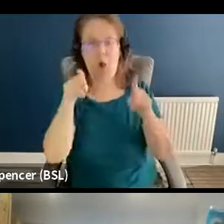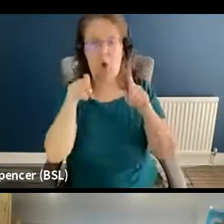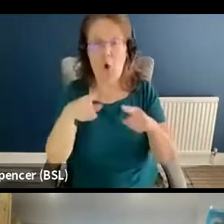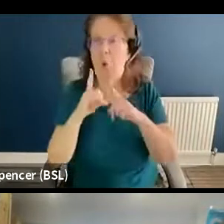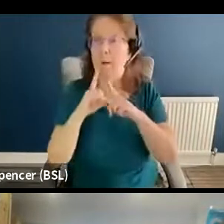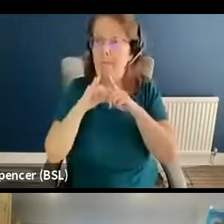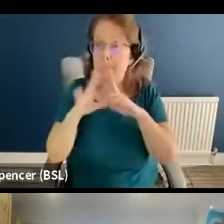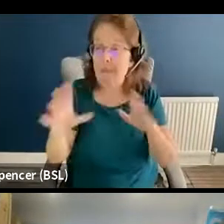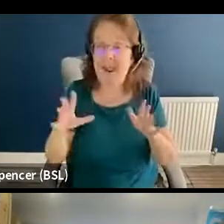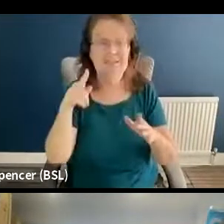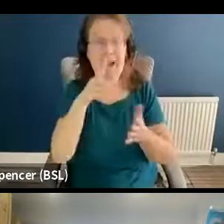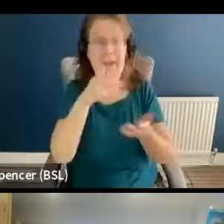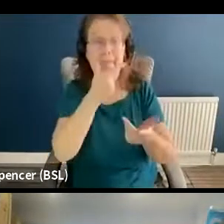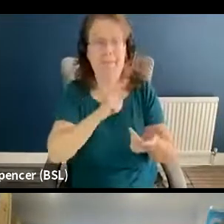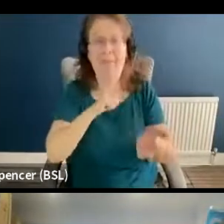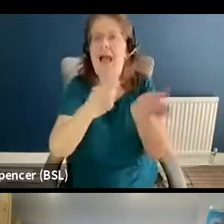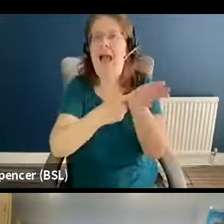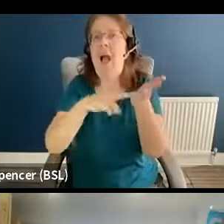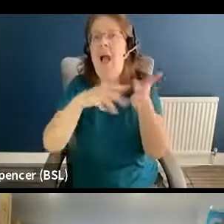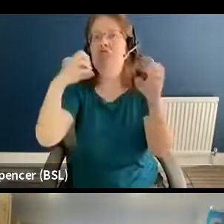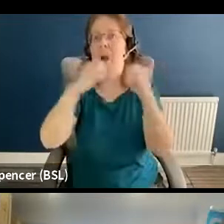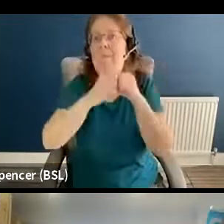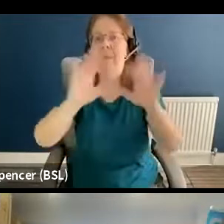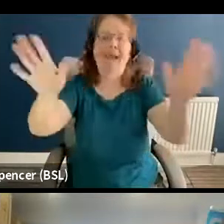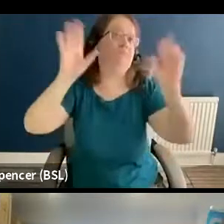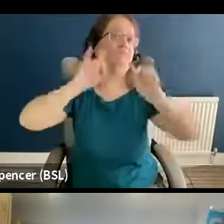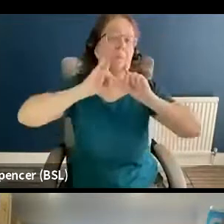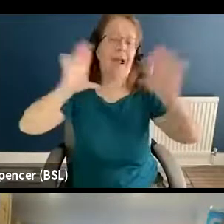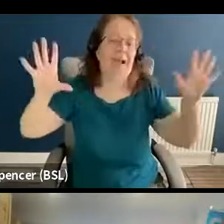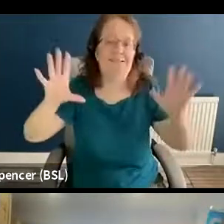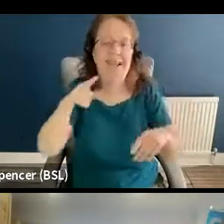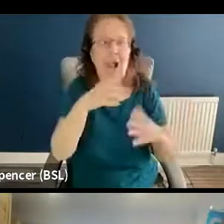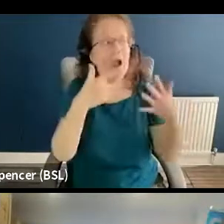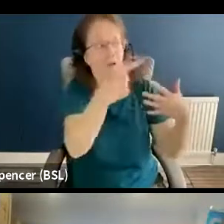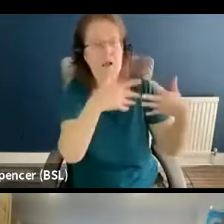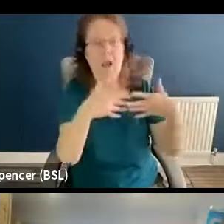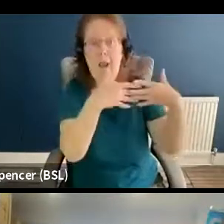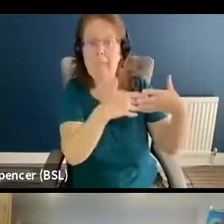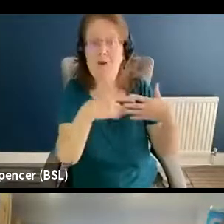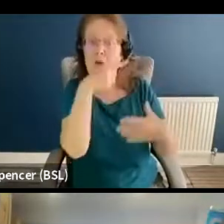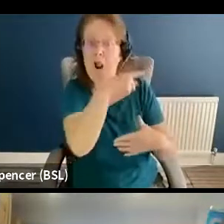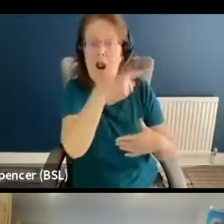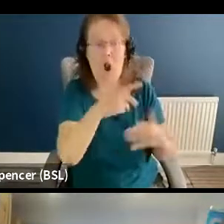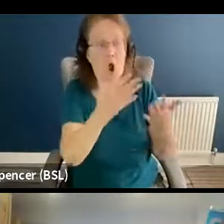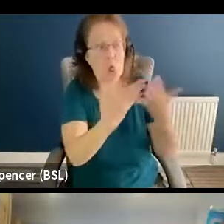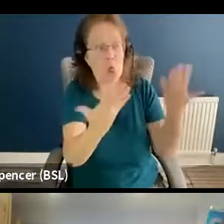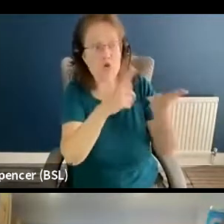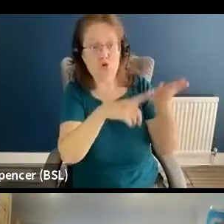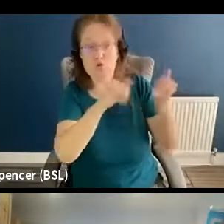RNIB is amazing. And I know here in the states, A lot of the U S corporations prefer to work with